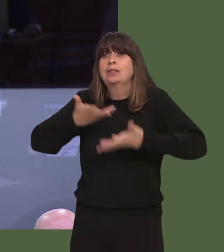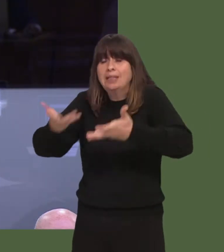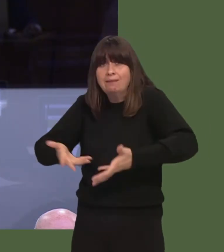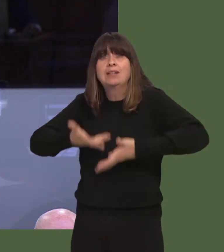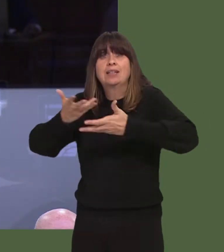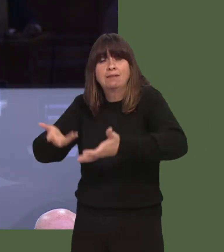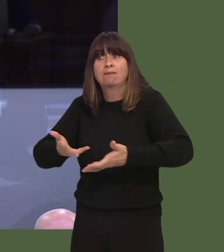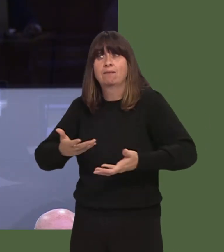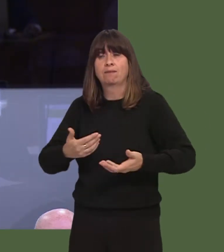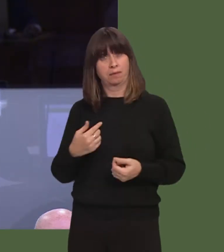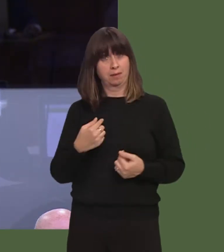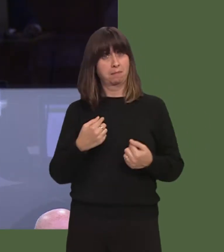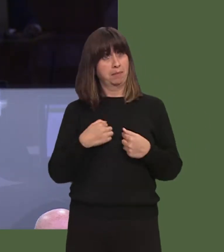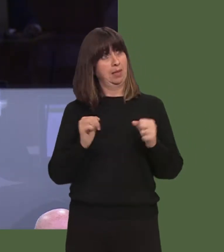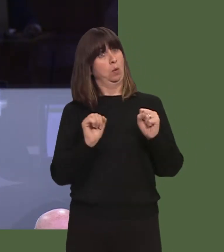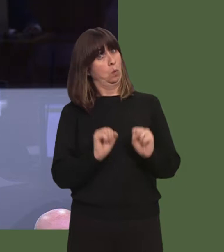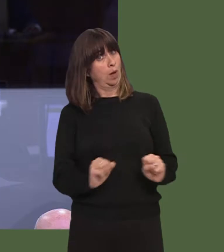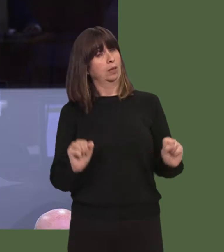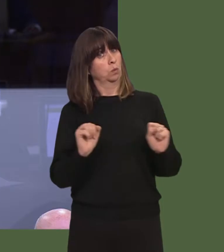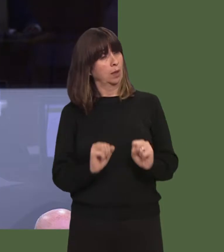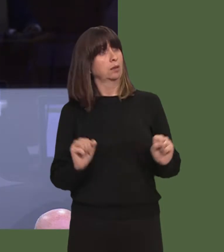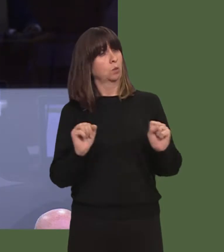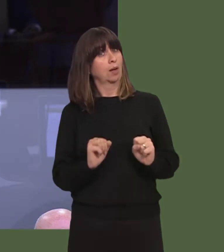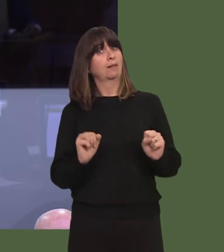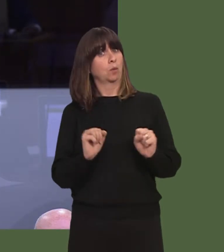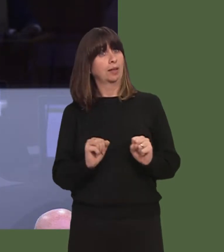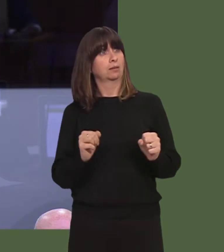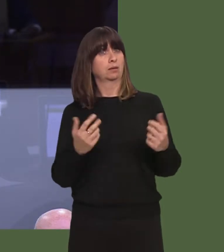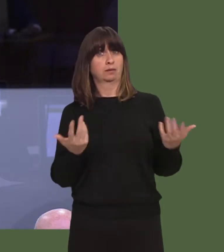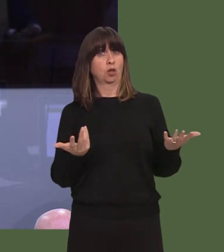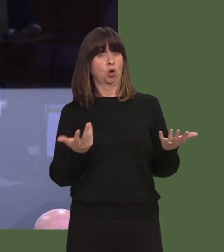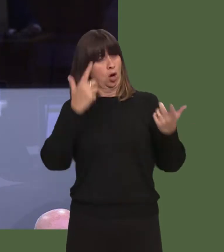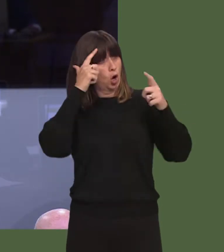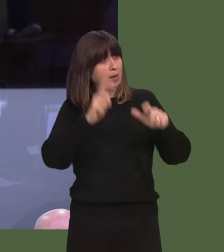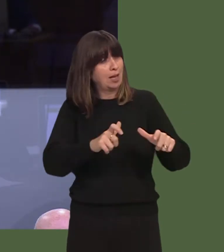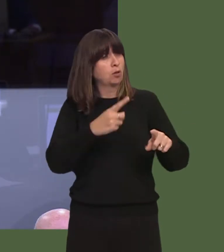As of today, though, I am still awaiting some form of rehabilitation and accommodation from